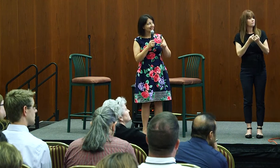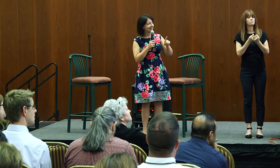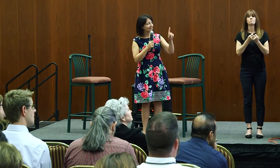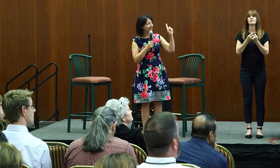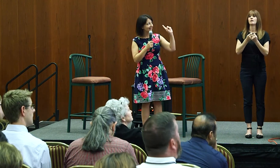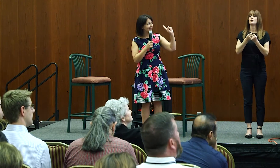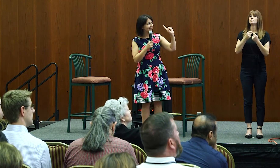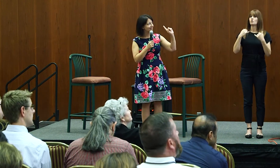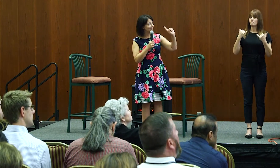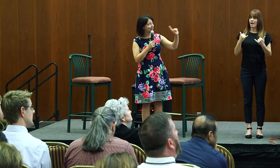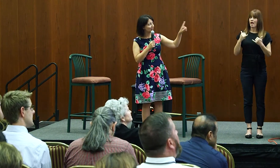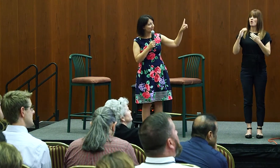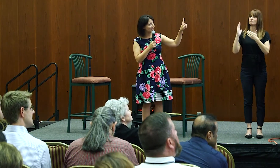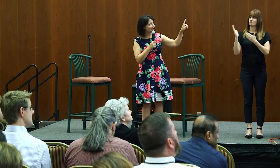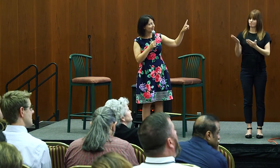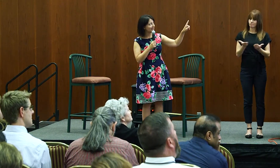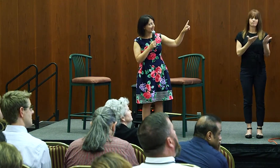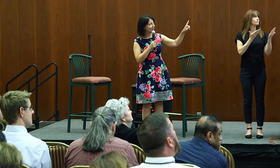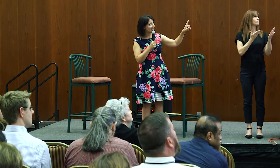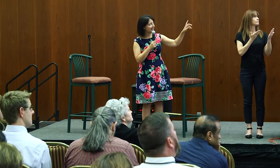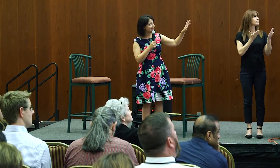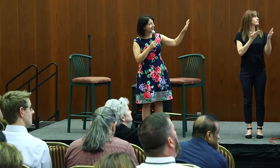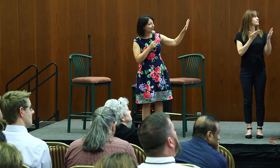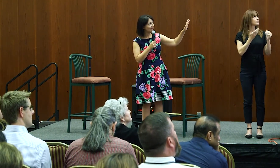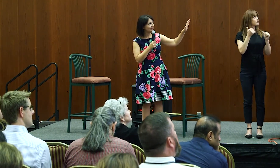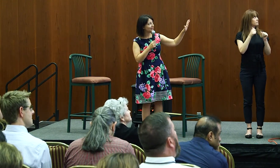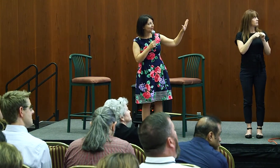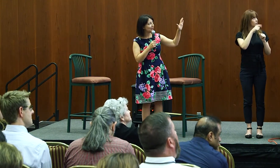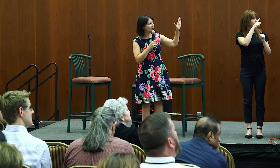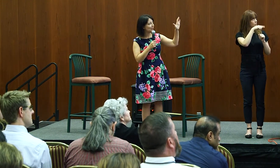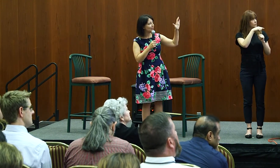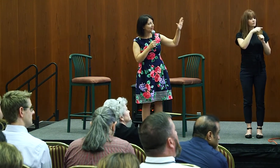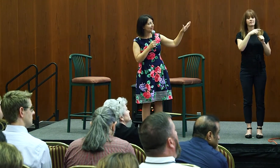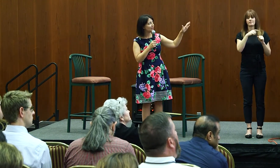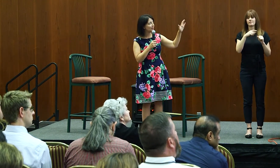I'm gonna just remind you of our takeaways, right? So we are here to